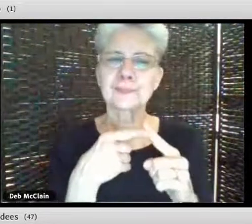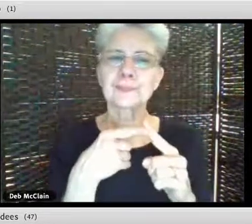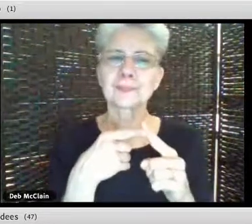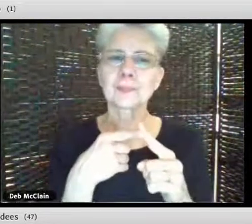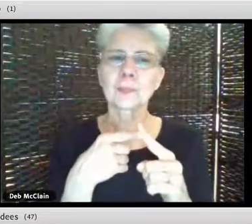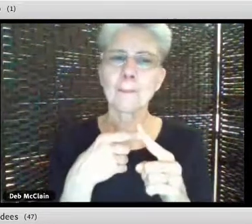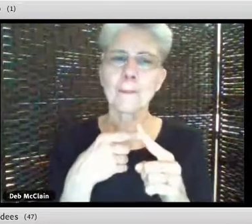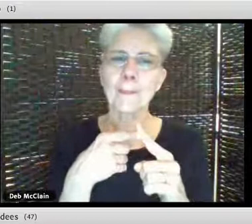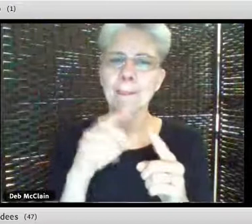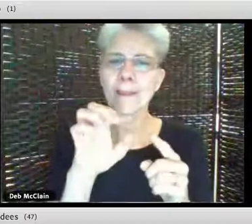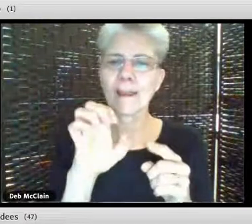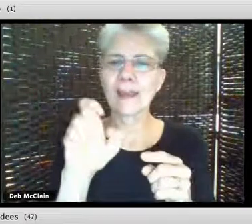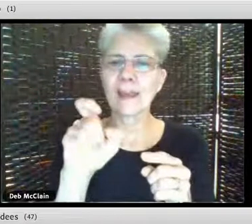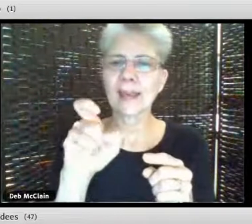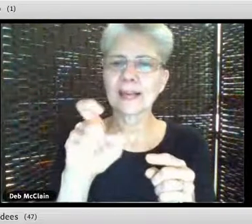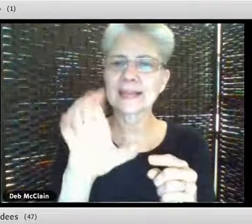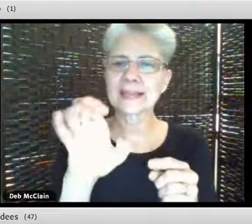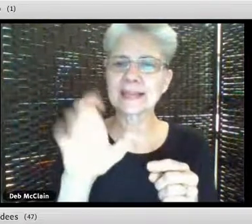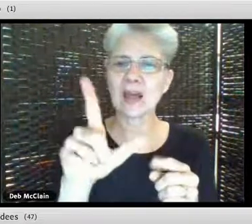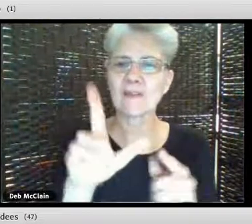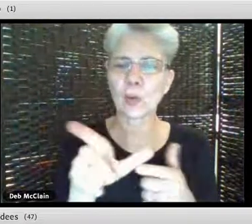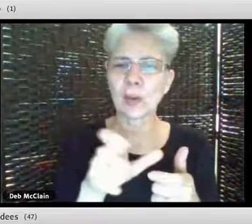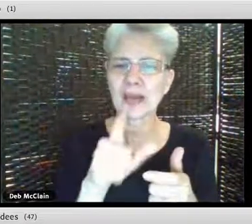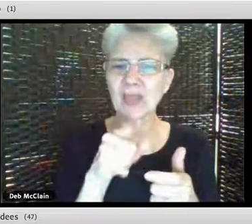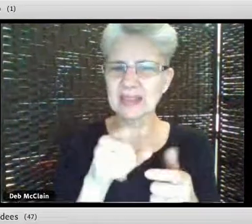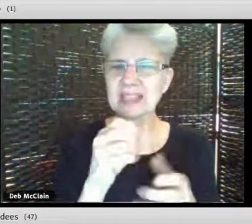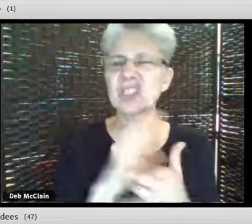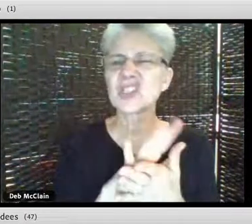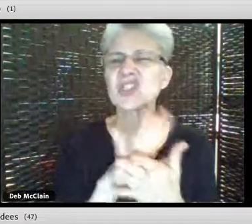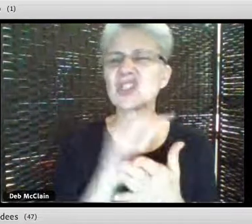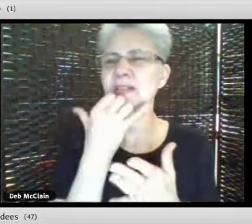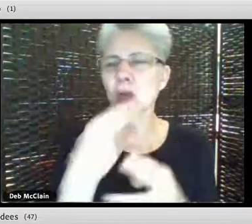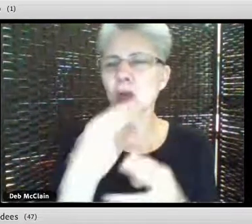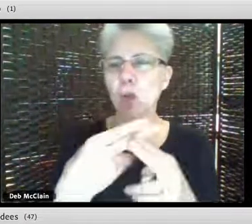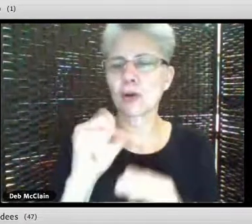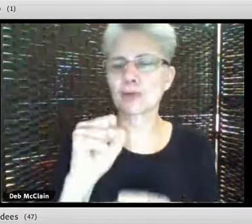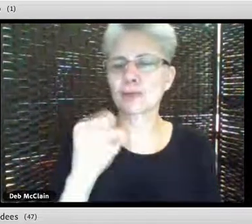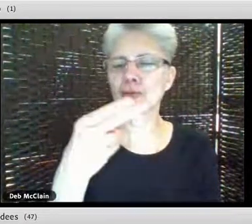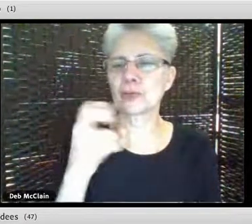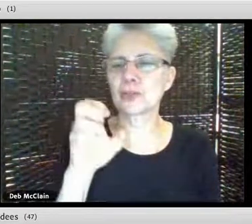So what I'm going to do is I'm going to go to Excel really quickly.